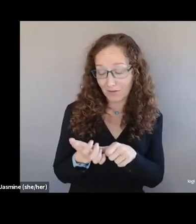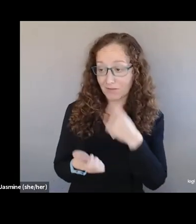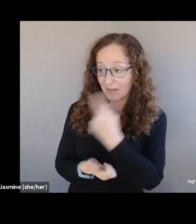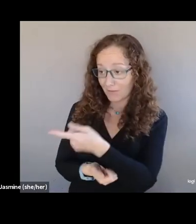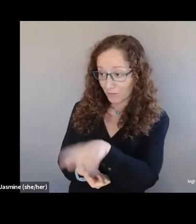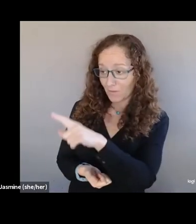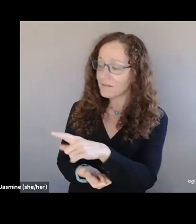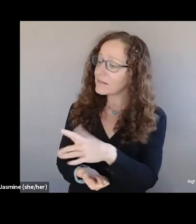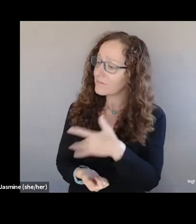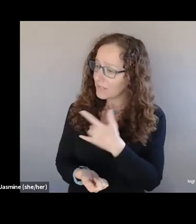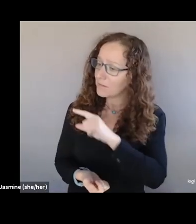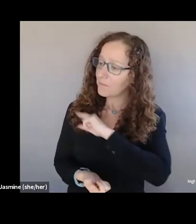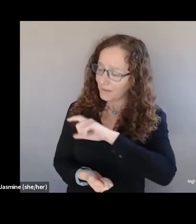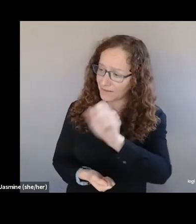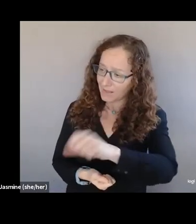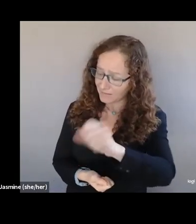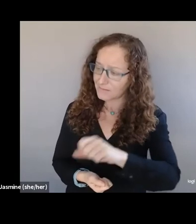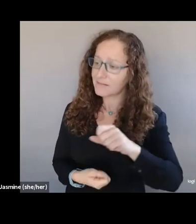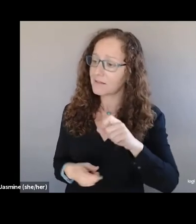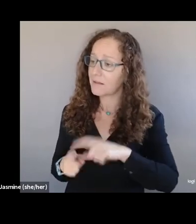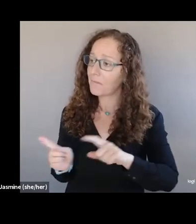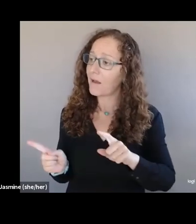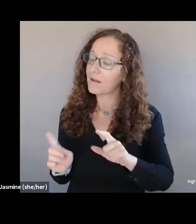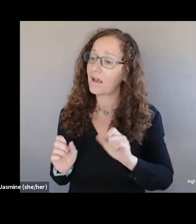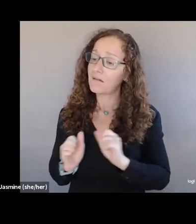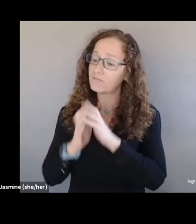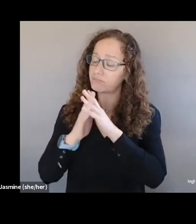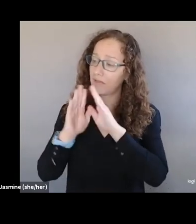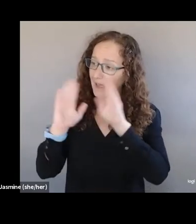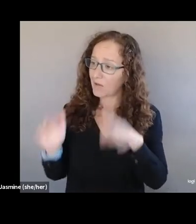don't build a house and live in that guilt, learn more, read